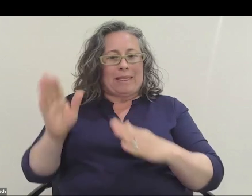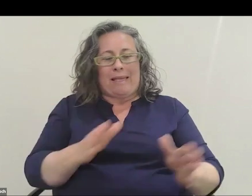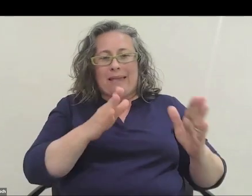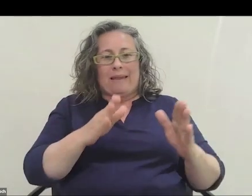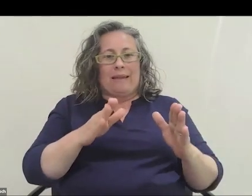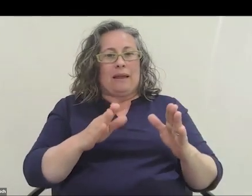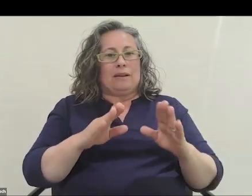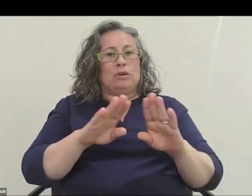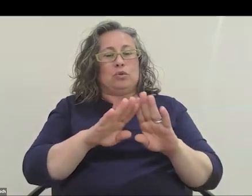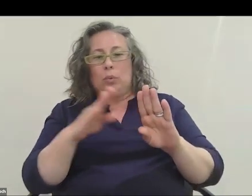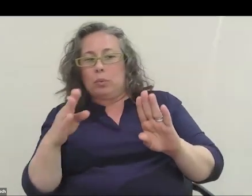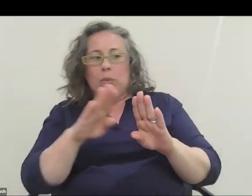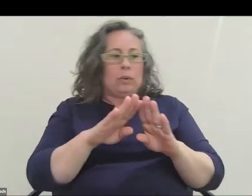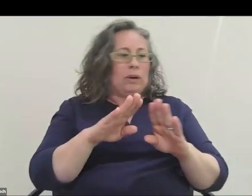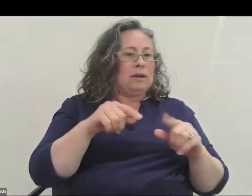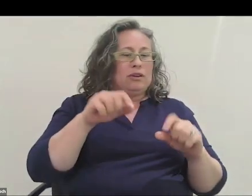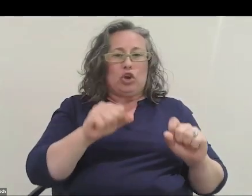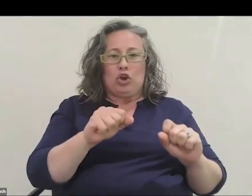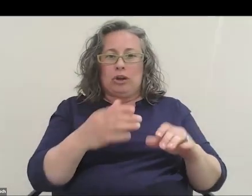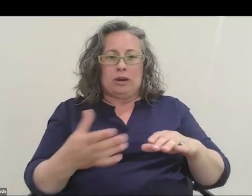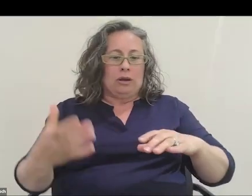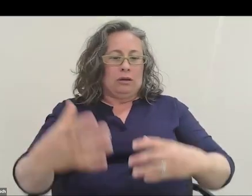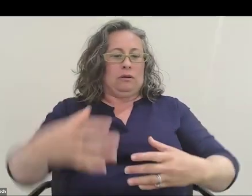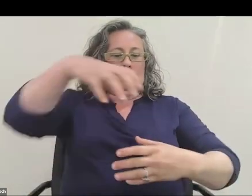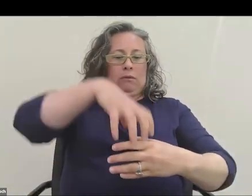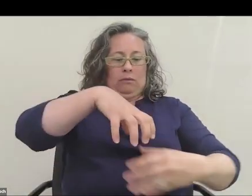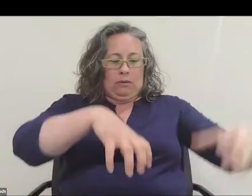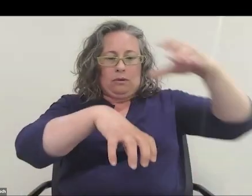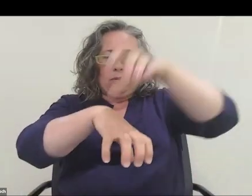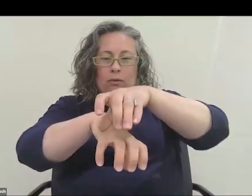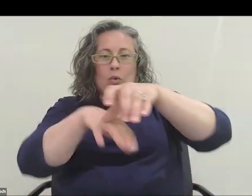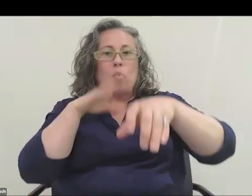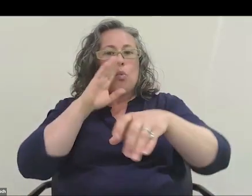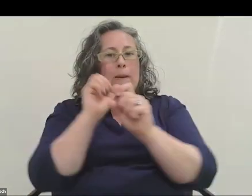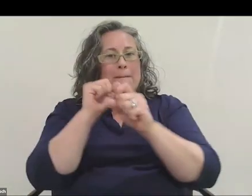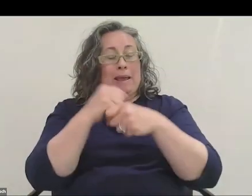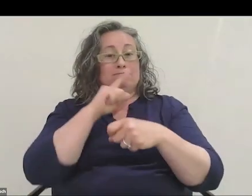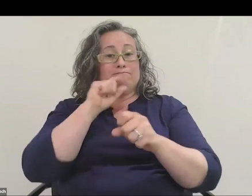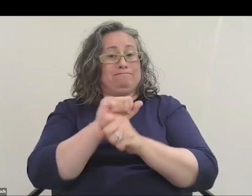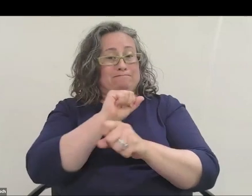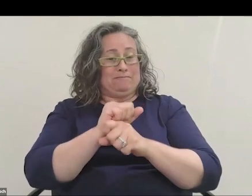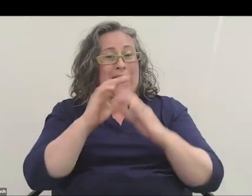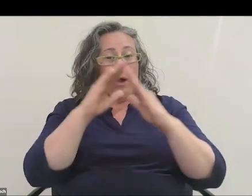You could stack all the floors and the roof, and it would make a real house.